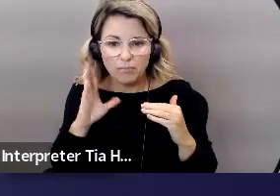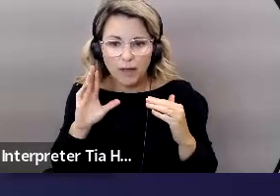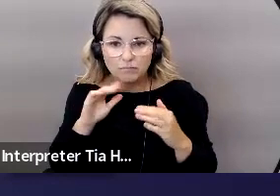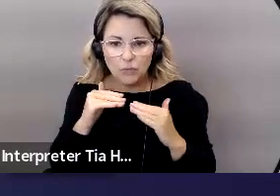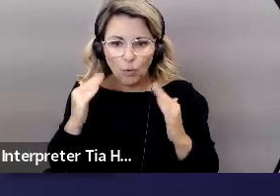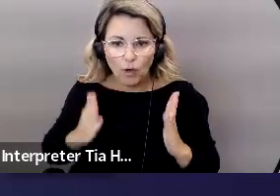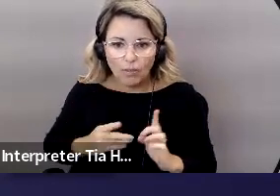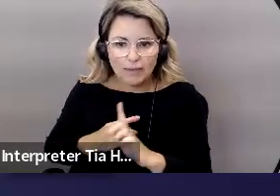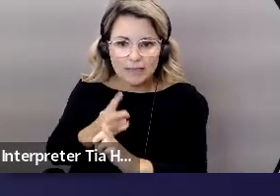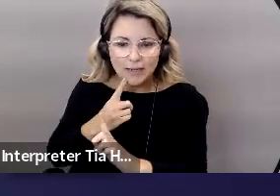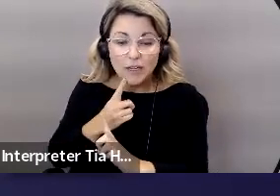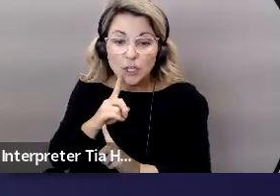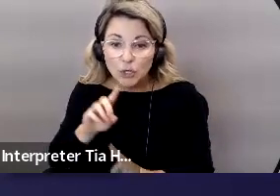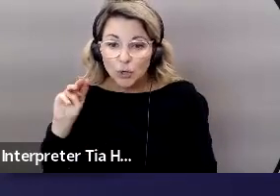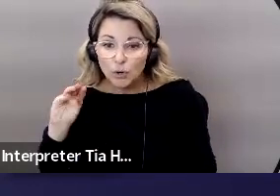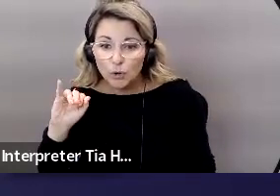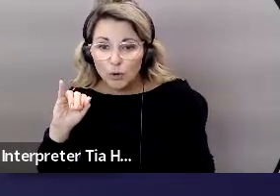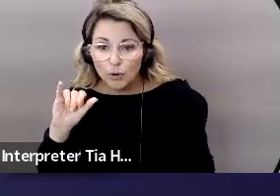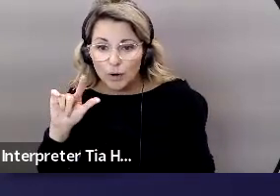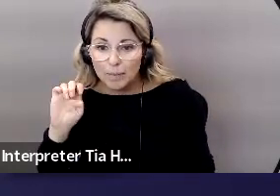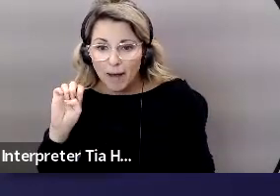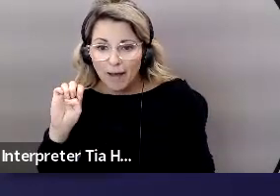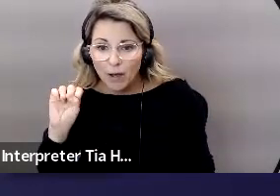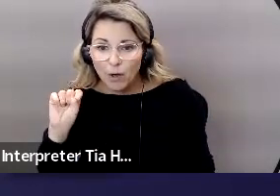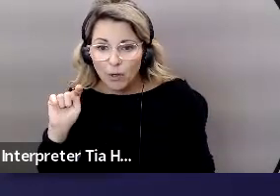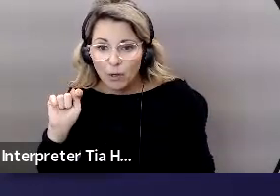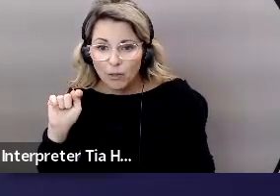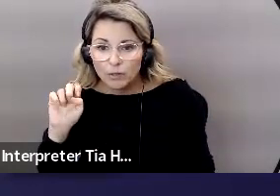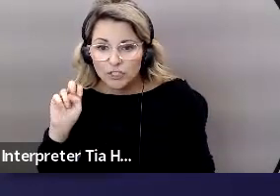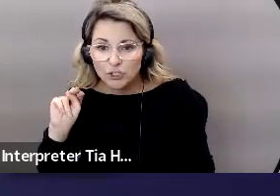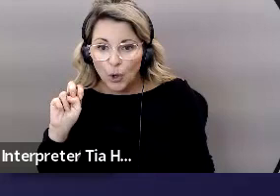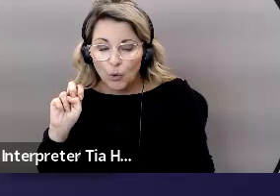your milestones are,right? So, your milestones, you're going to want to figure out. You don't know